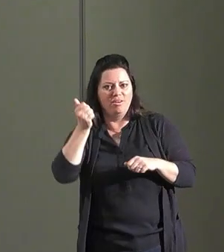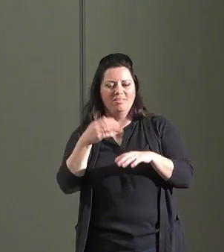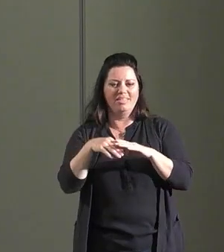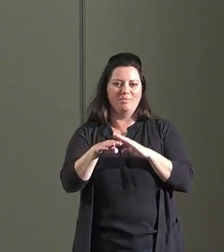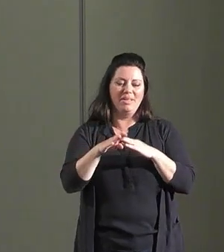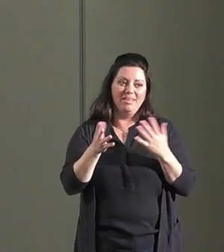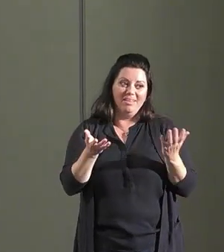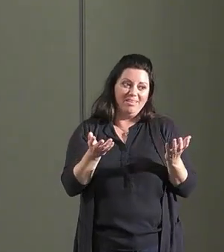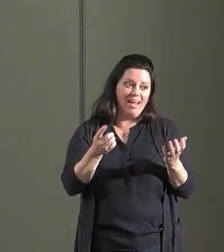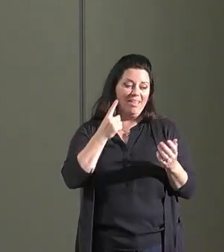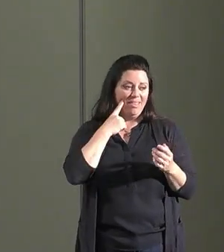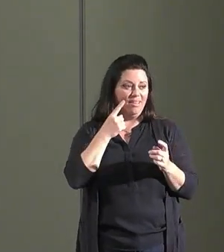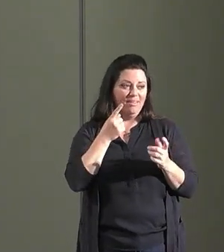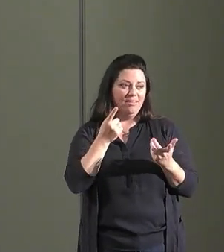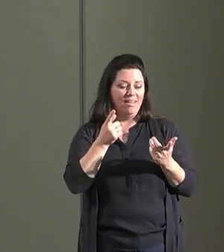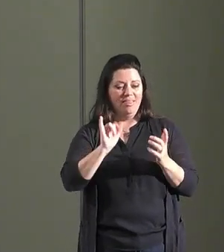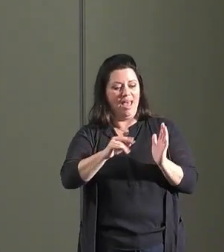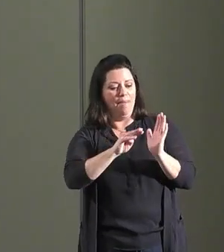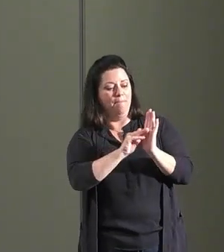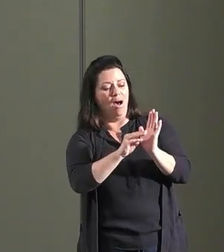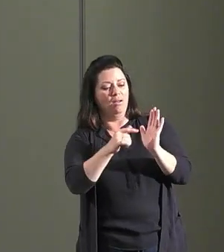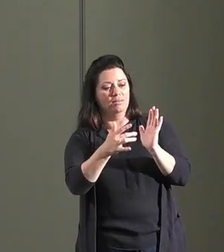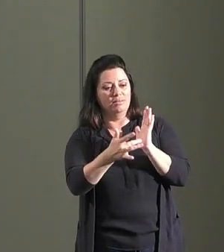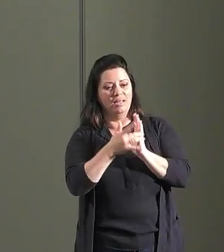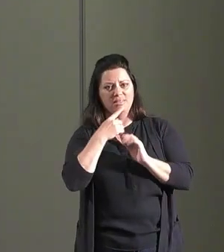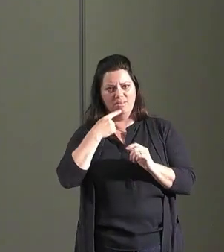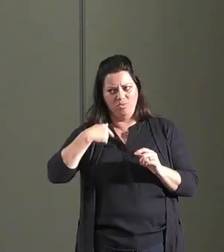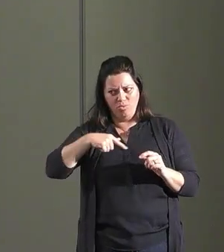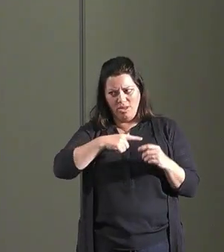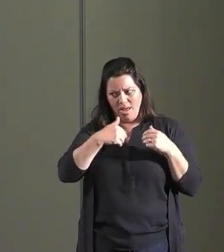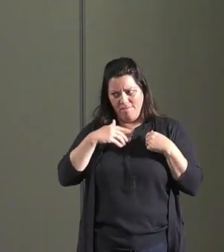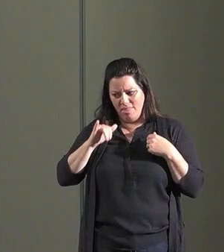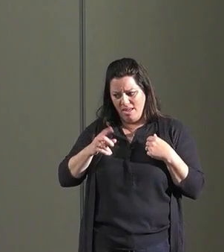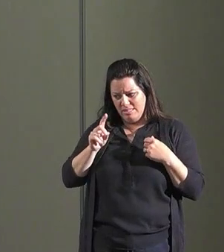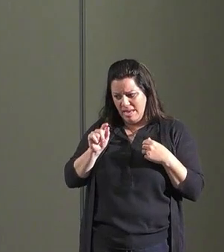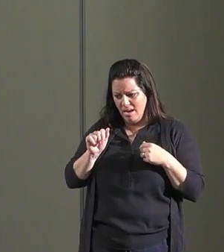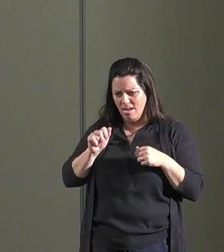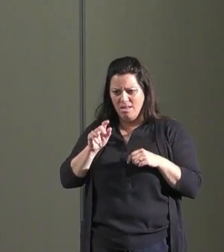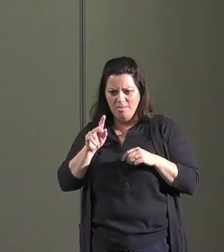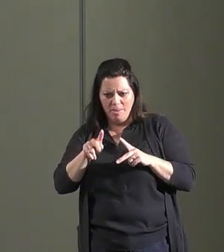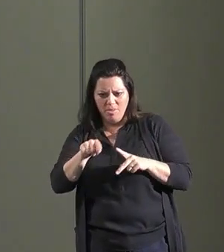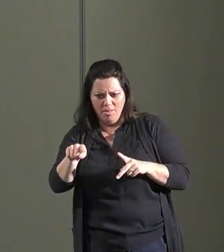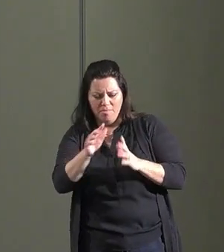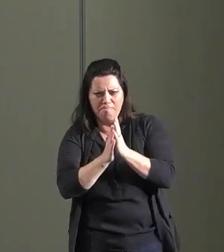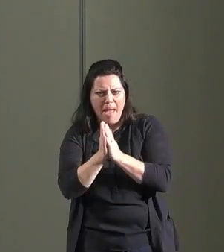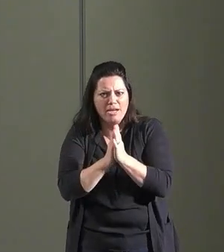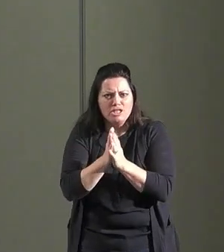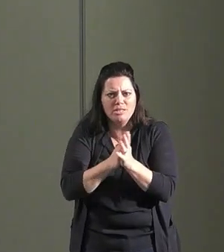is just a type of model that we have that data. And we have people passionate about it and help